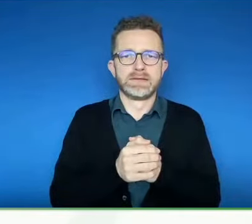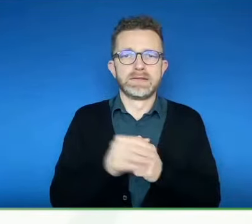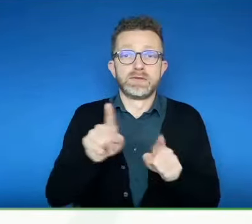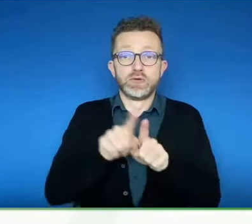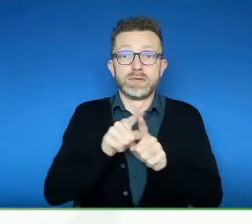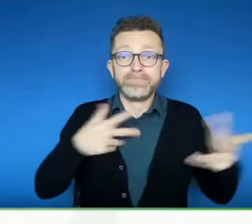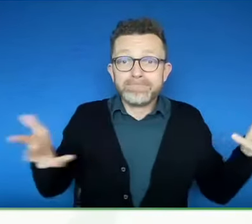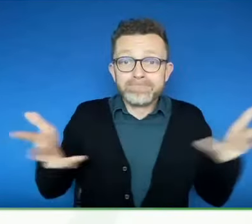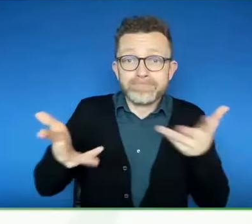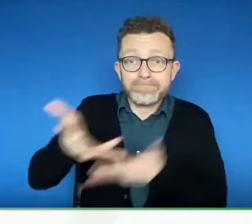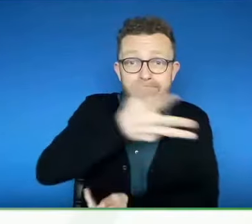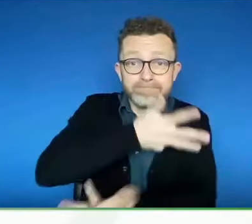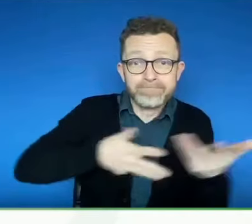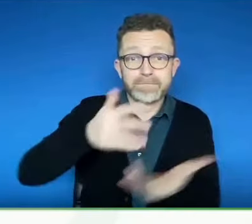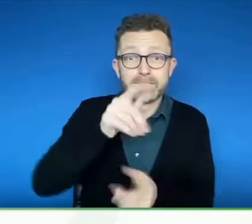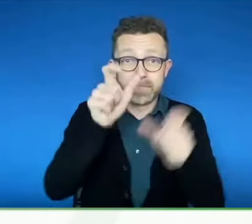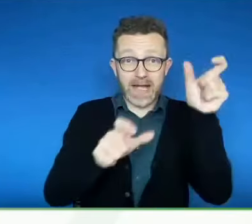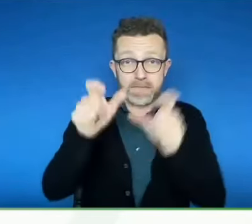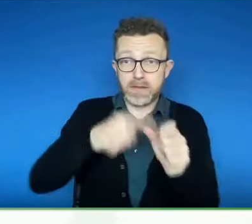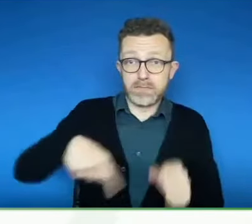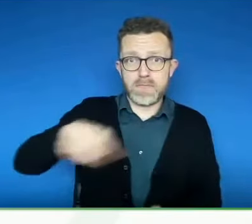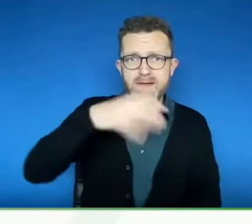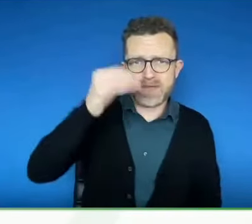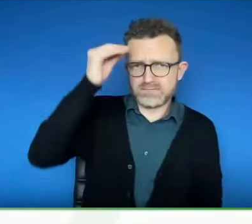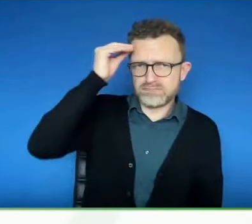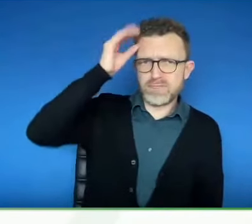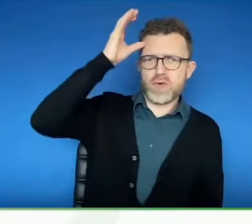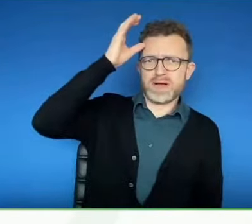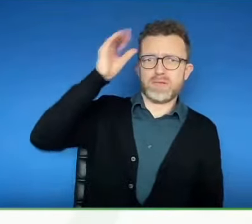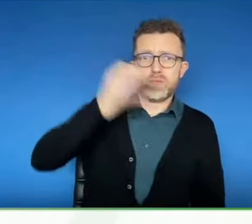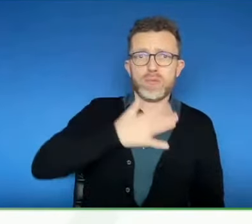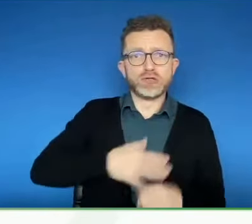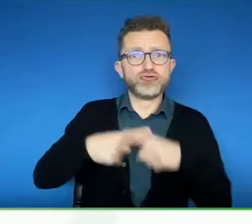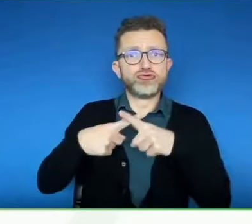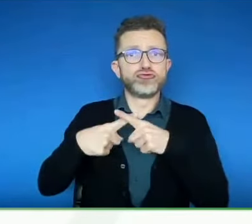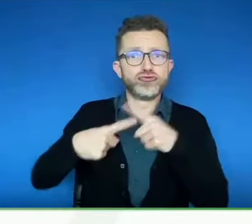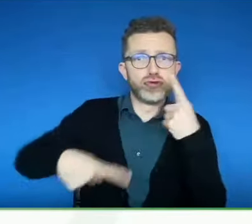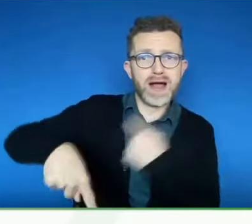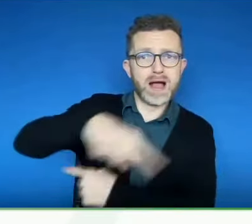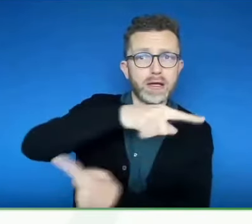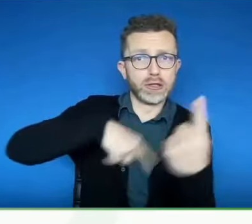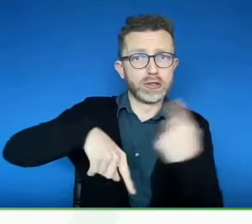families in the process which is also a big part, so we provide